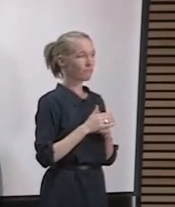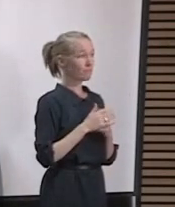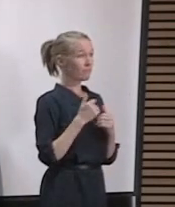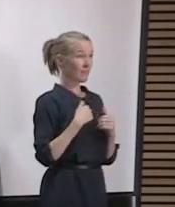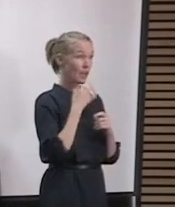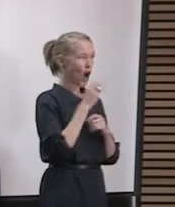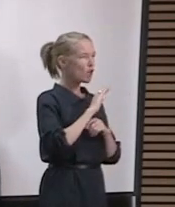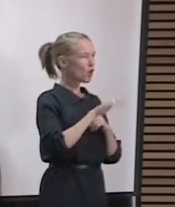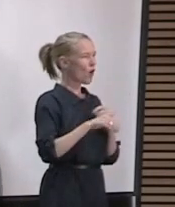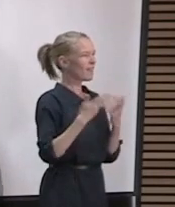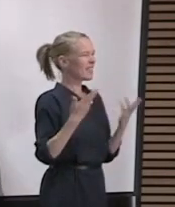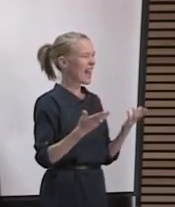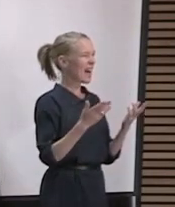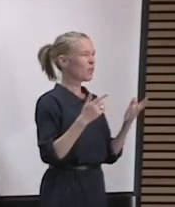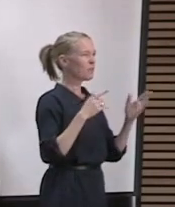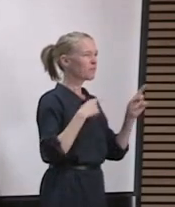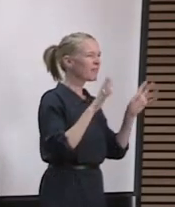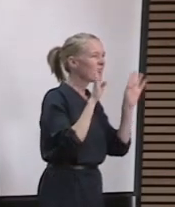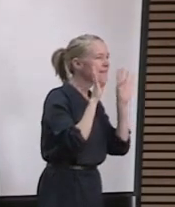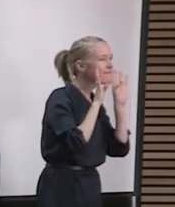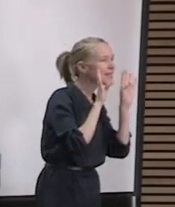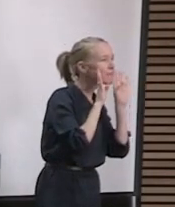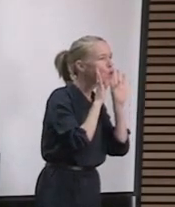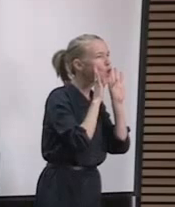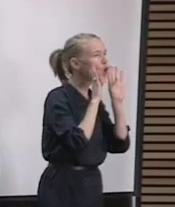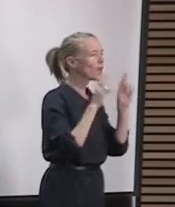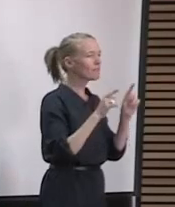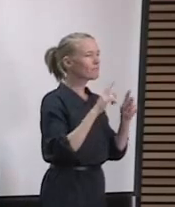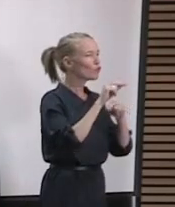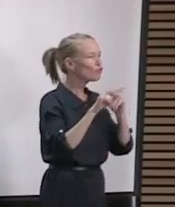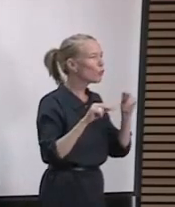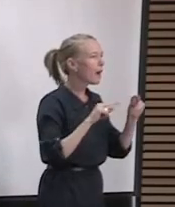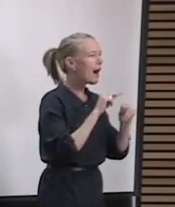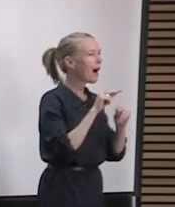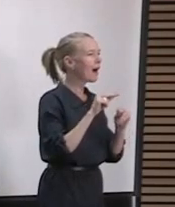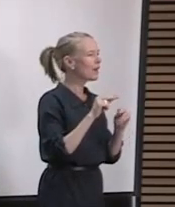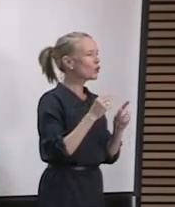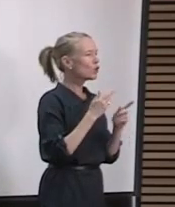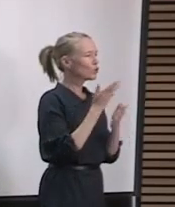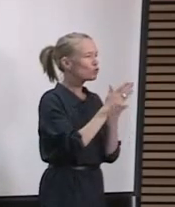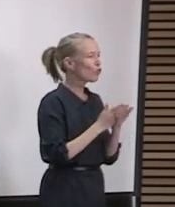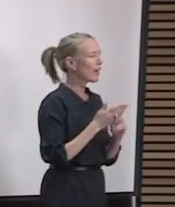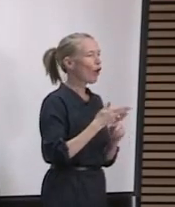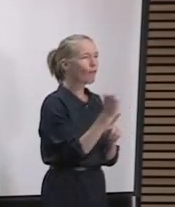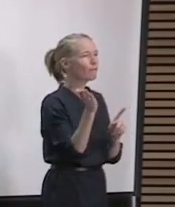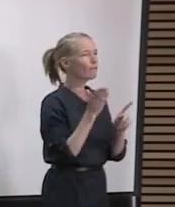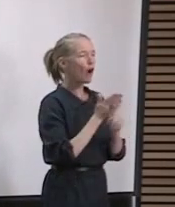PM, on the spreading of rumours of